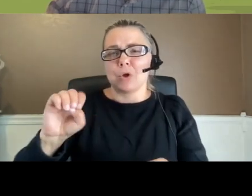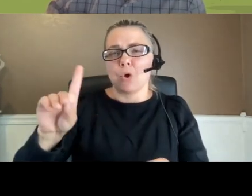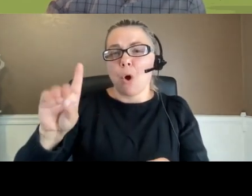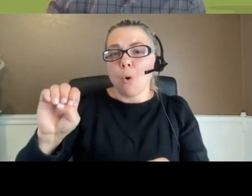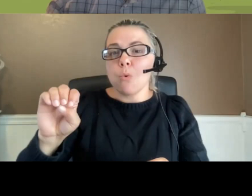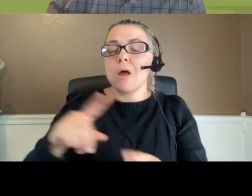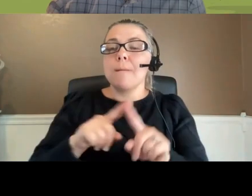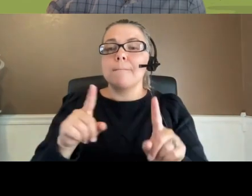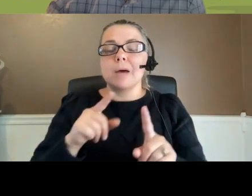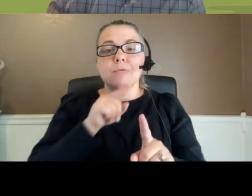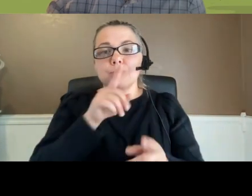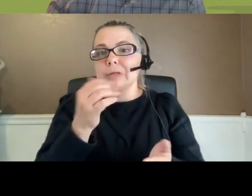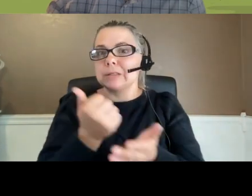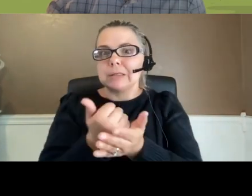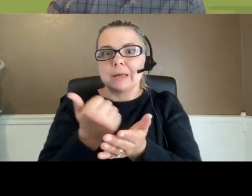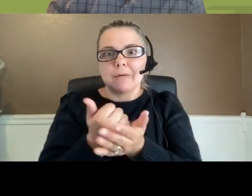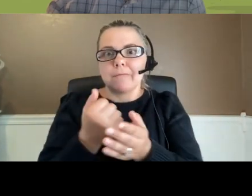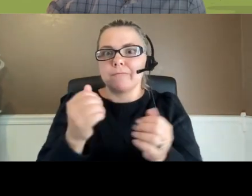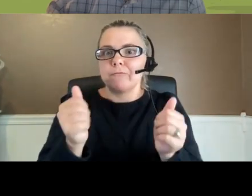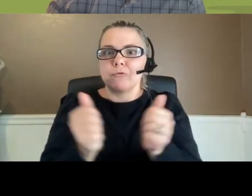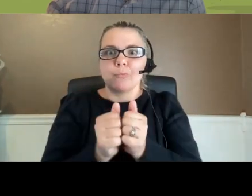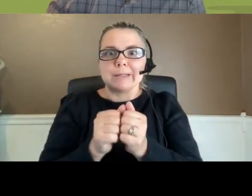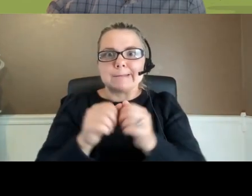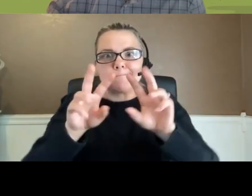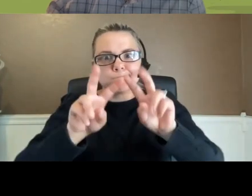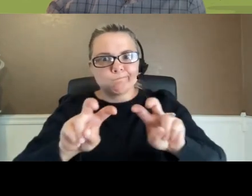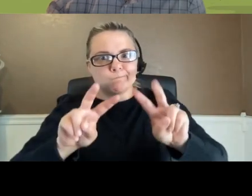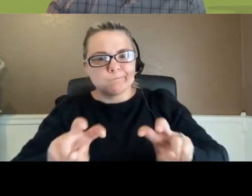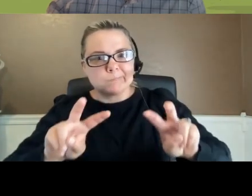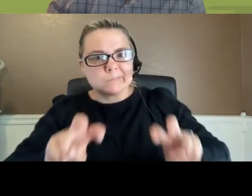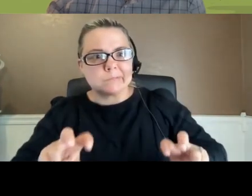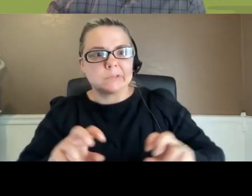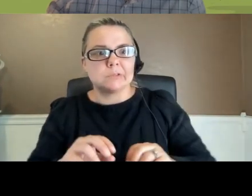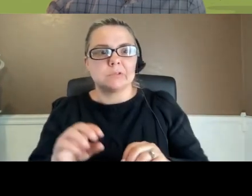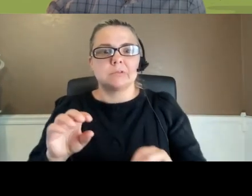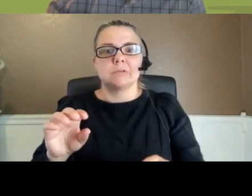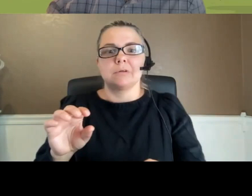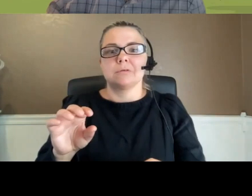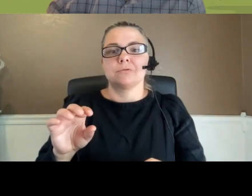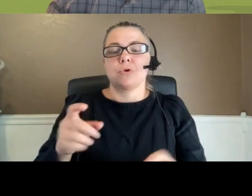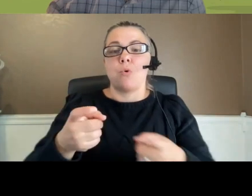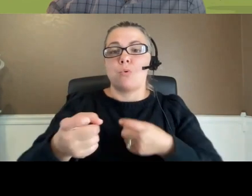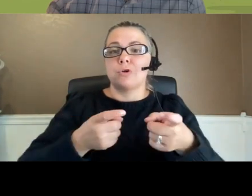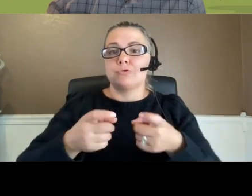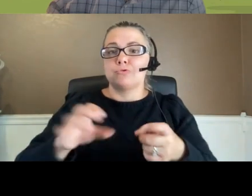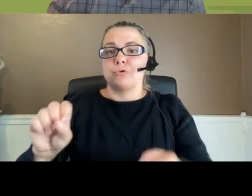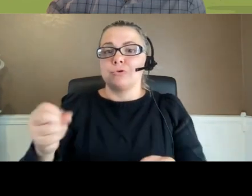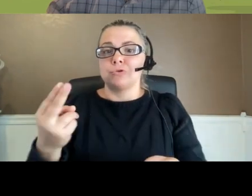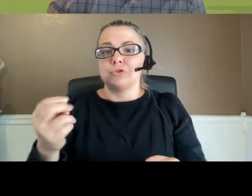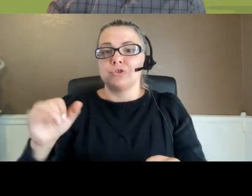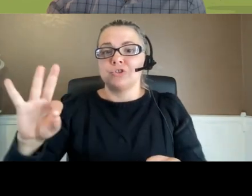and if I click in the upper left corner or it's Ctrl-Shift-C on Windows, I can't remember exactly